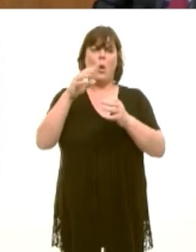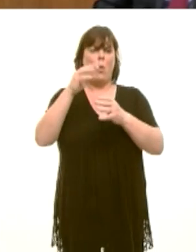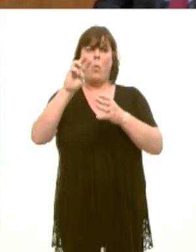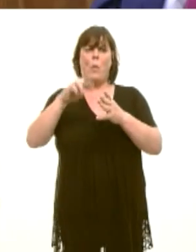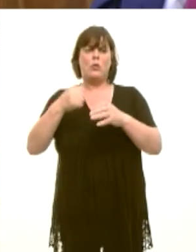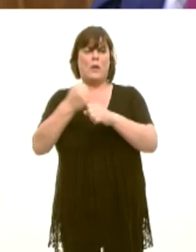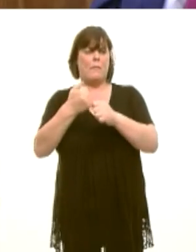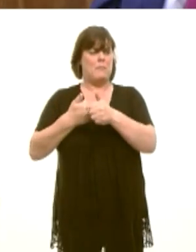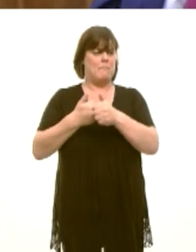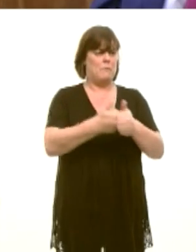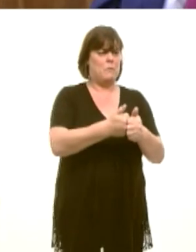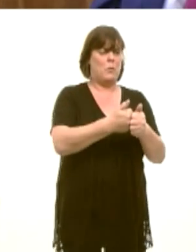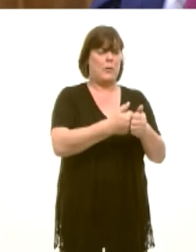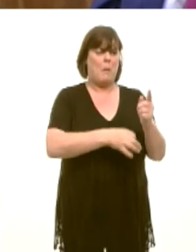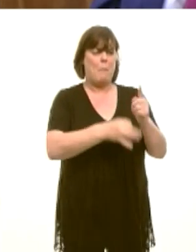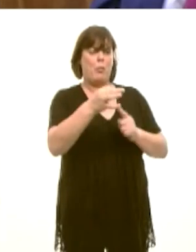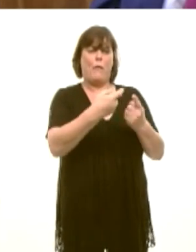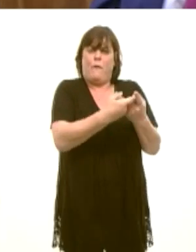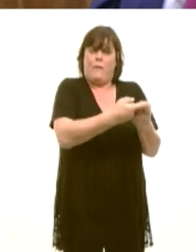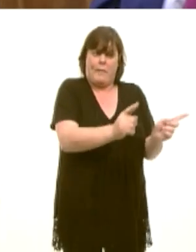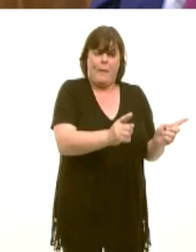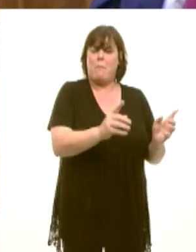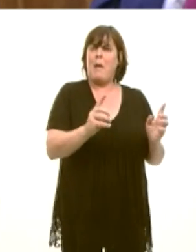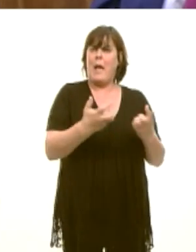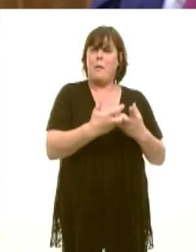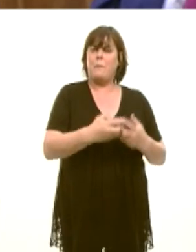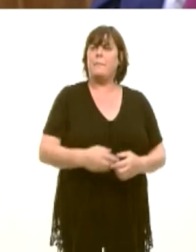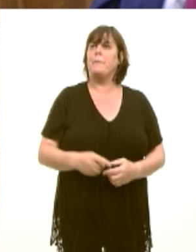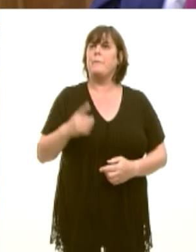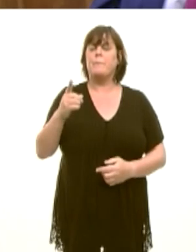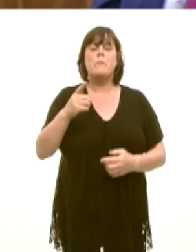Carwyn Jones: The road safety framework for Wales recognises the increased risk to child